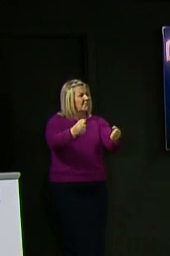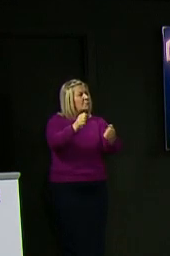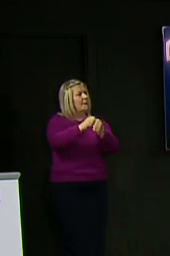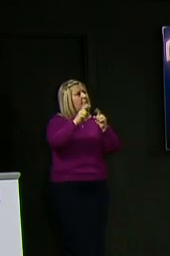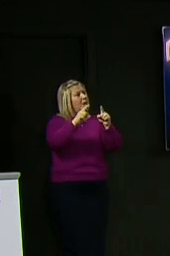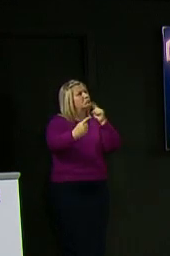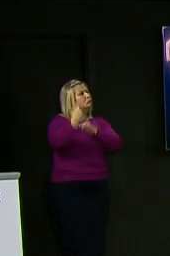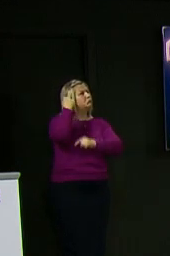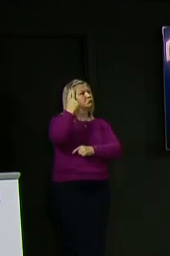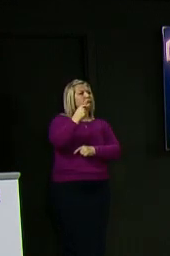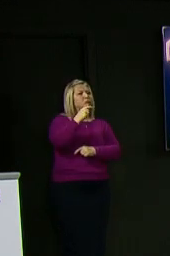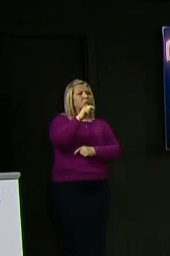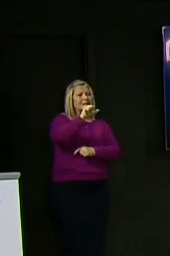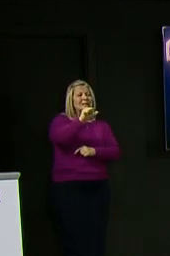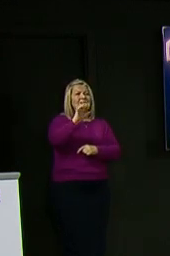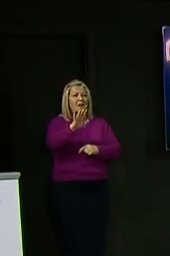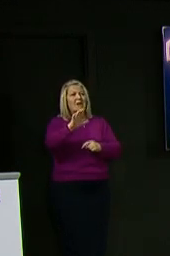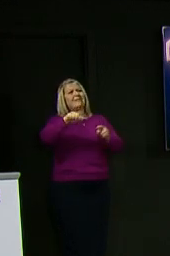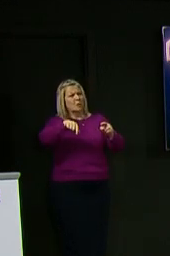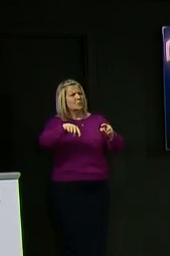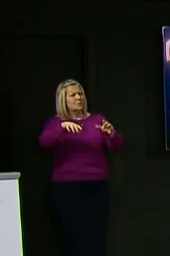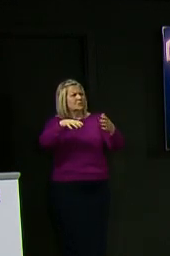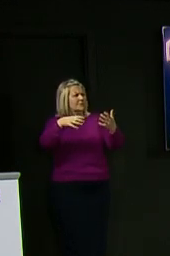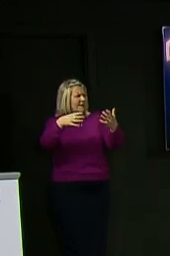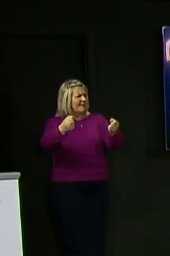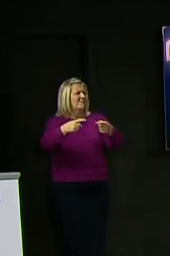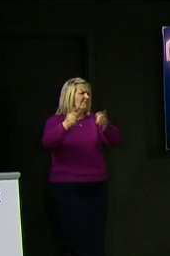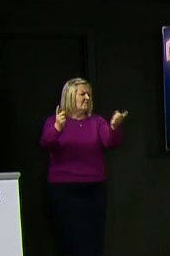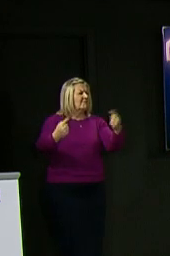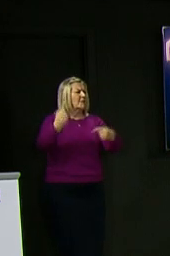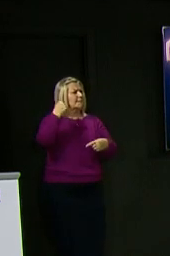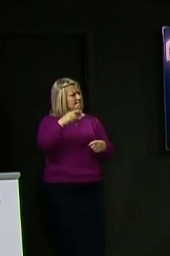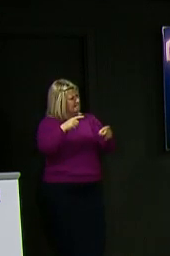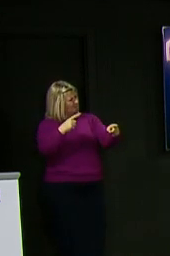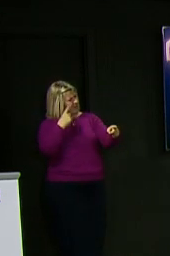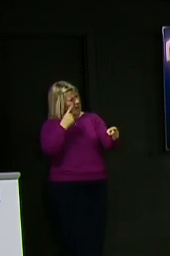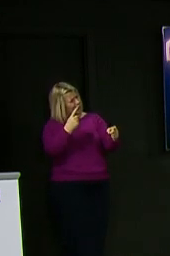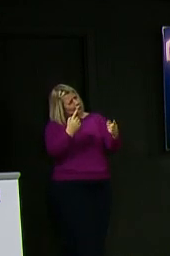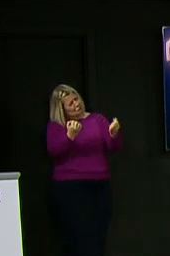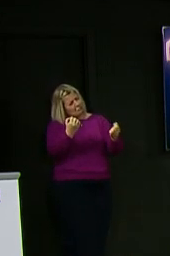about publishing the R rate, will you now tell us how many people you think have been